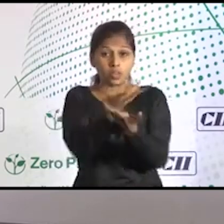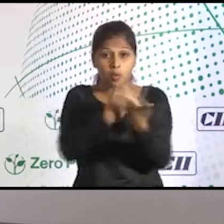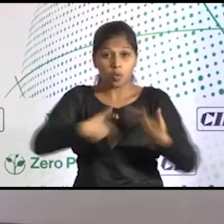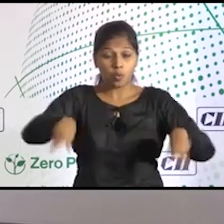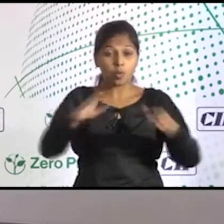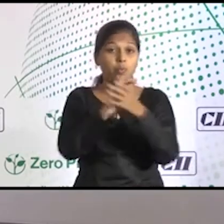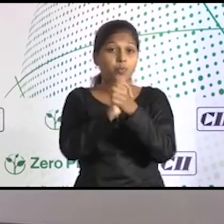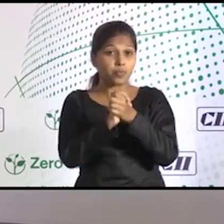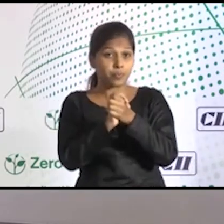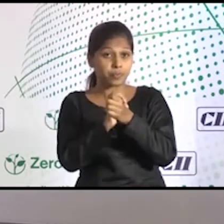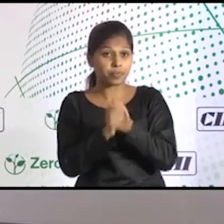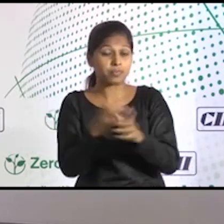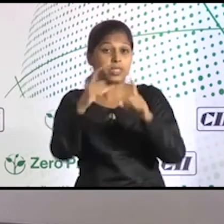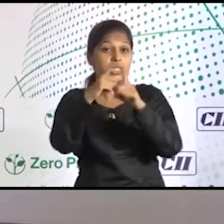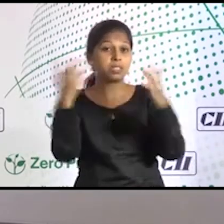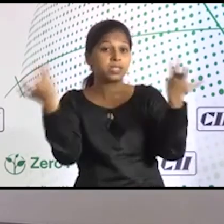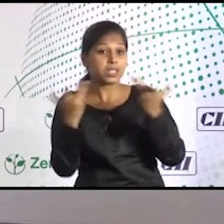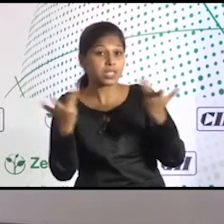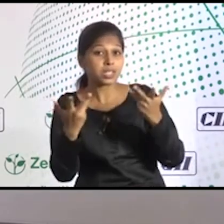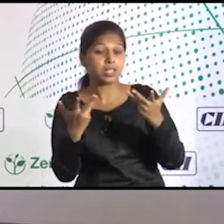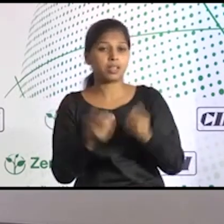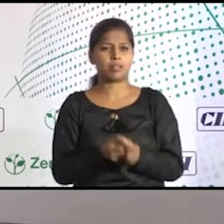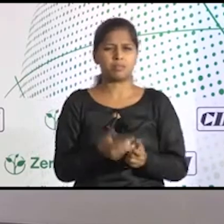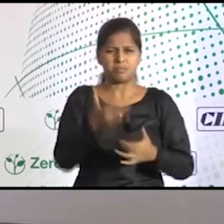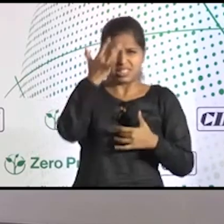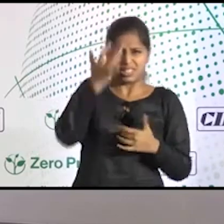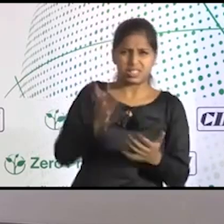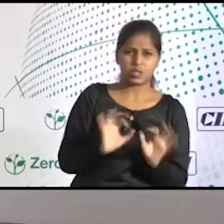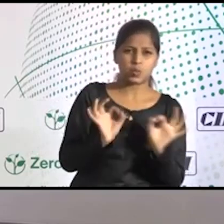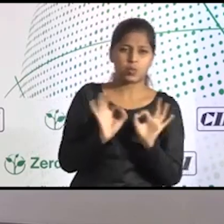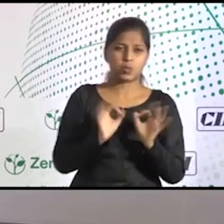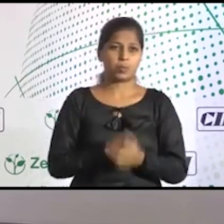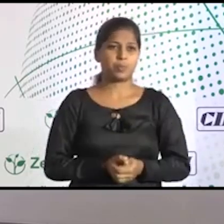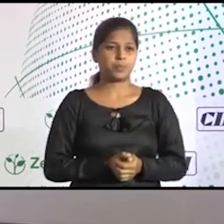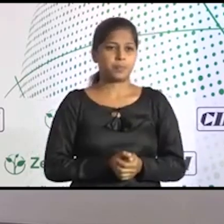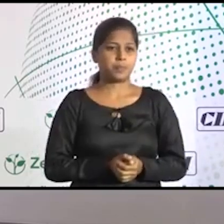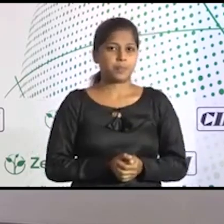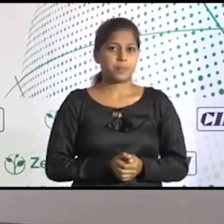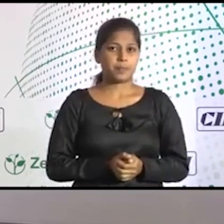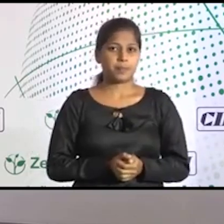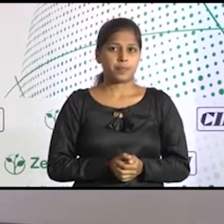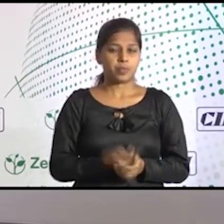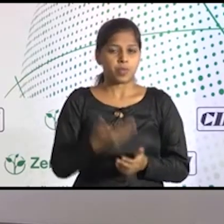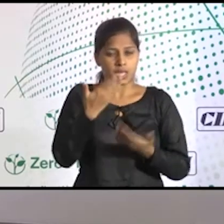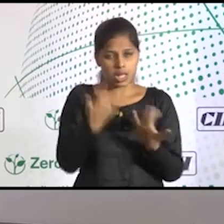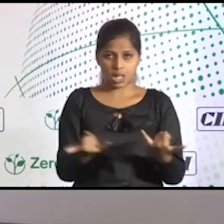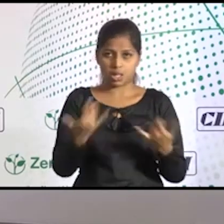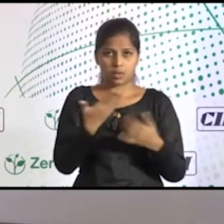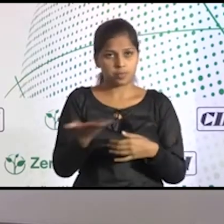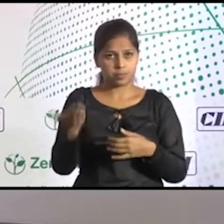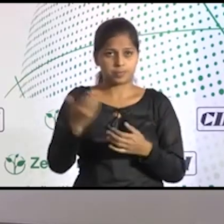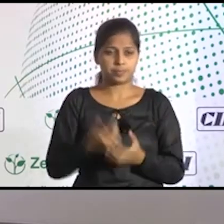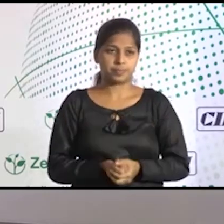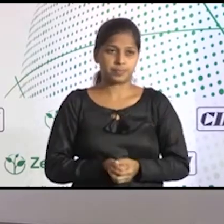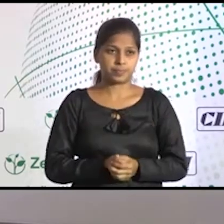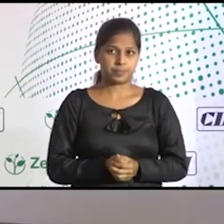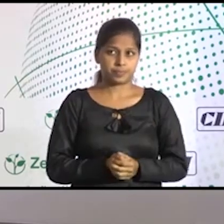know it, do it first hand and facilitate it. So I'm going to now go to them straightaway.